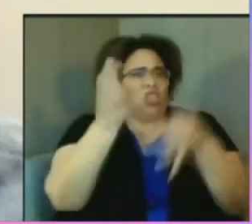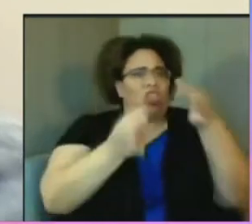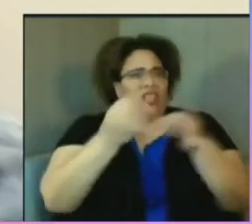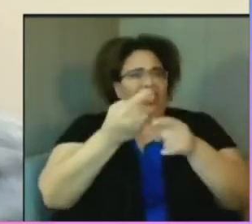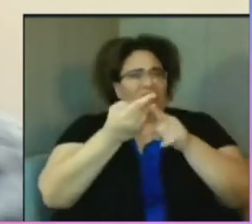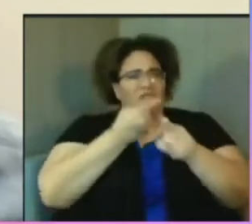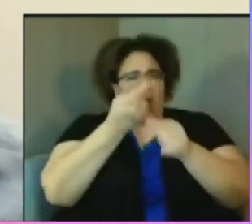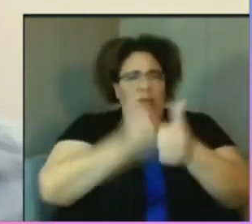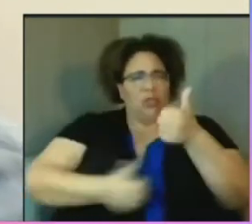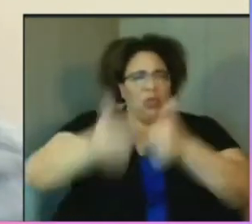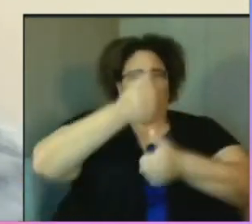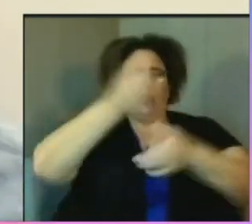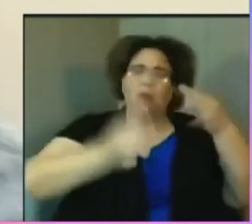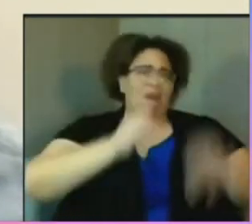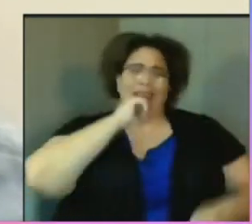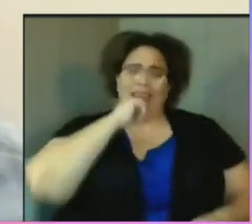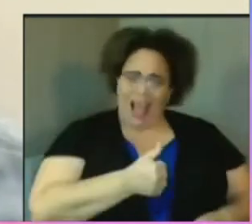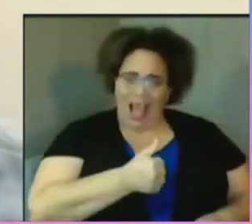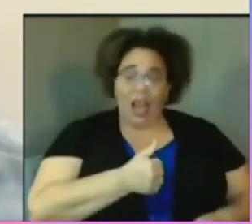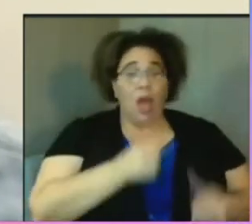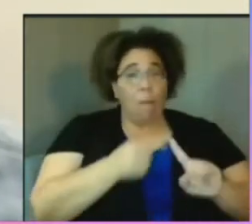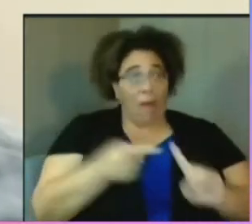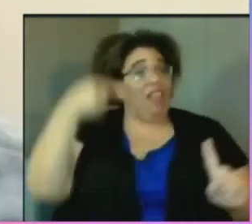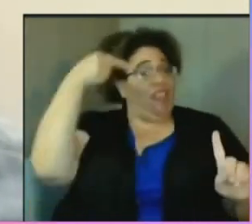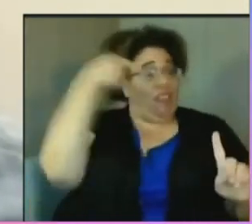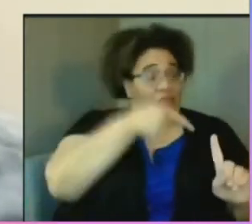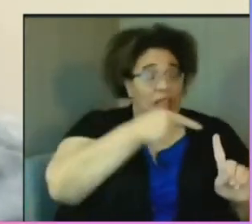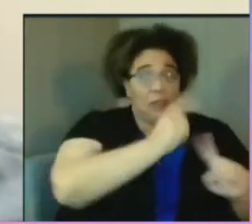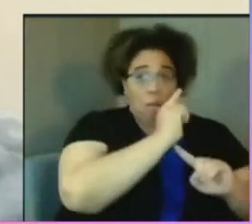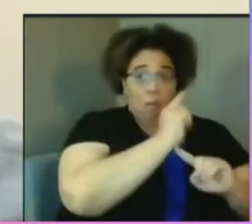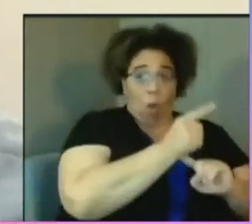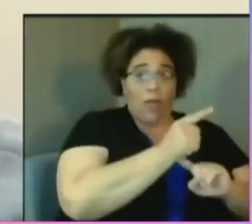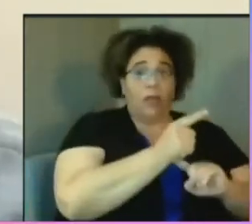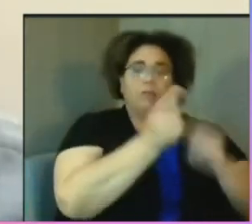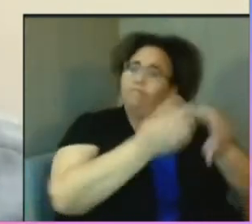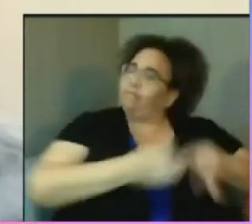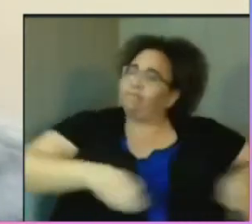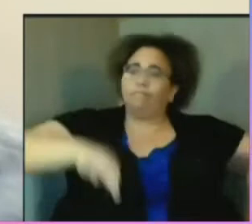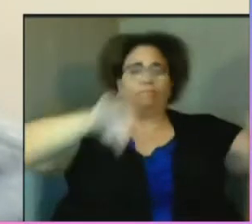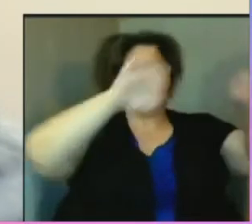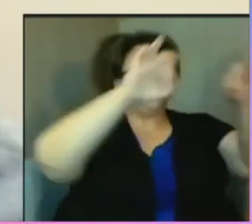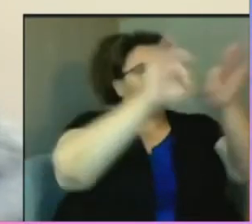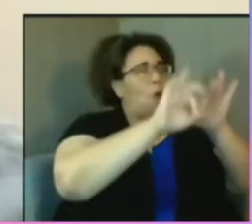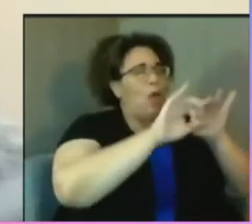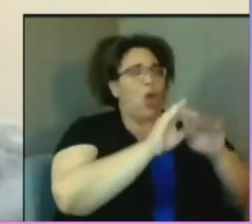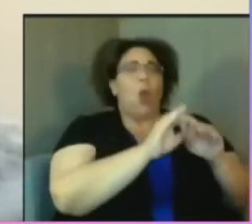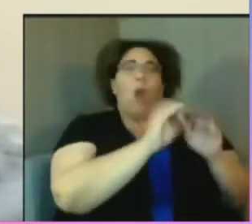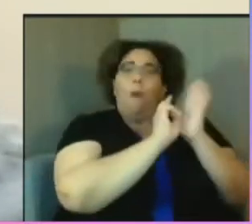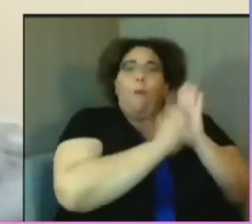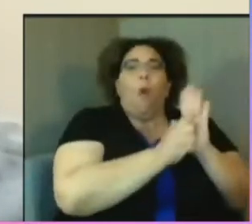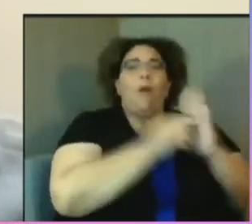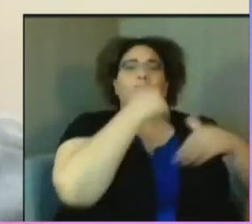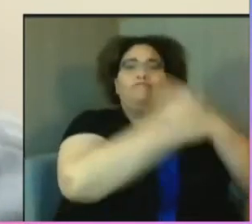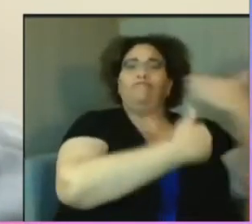and this was, you know, an incredible victory years in the making and in fact Amy's case was the first explicitly trans-rights case